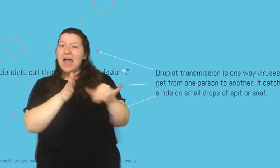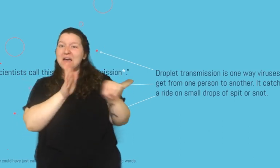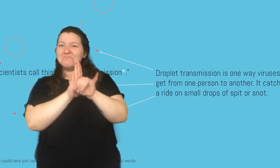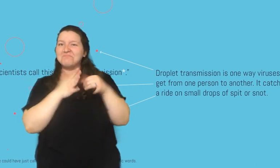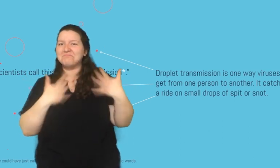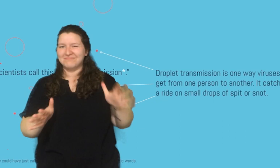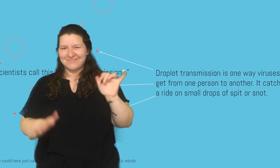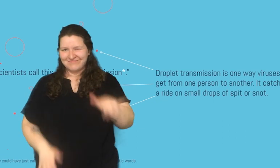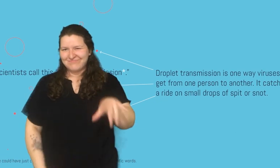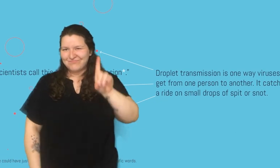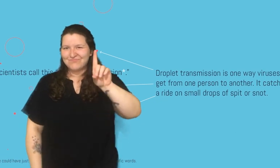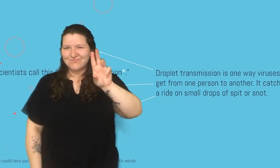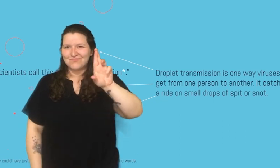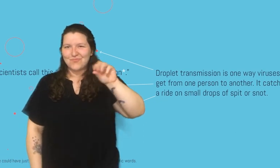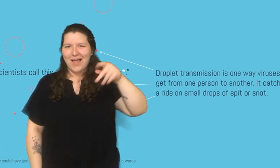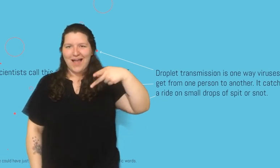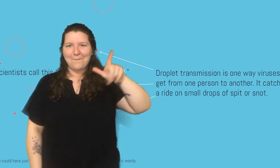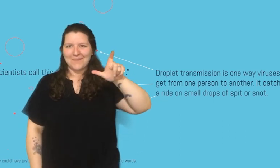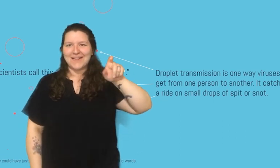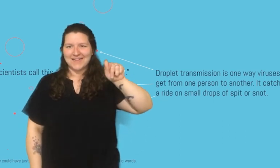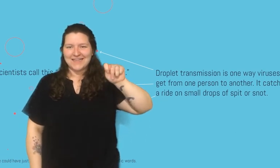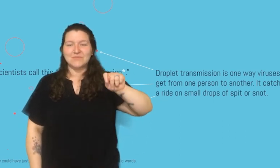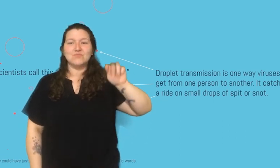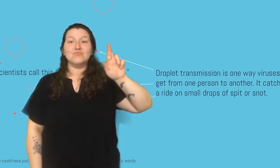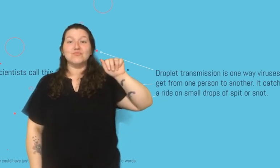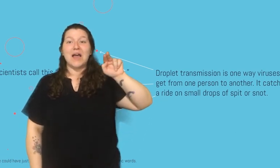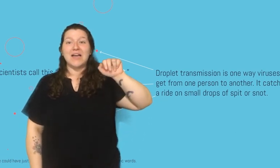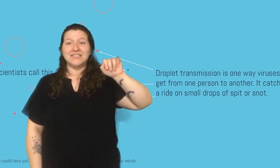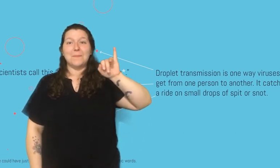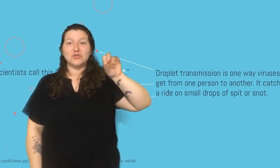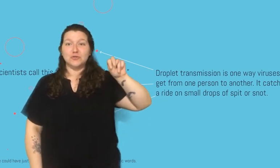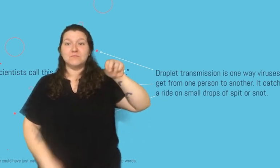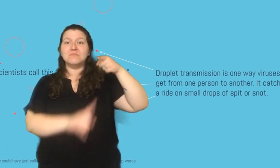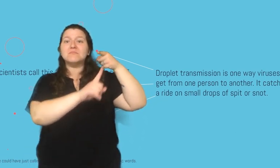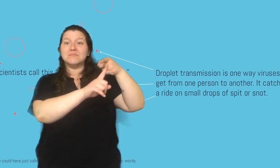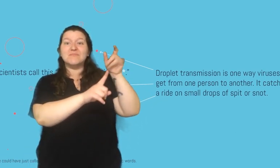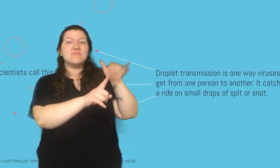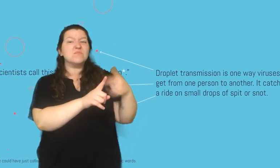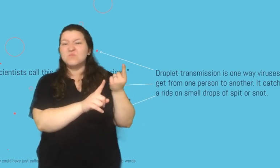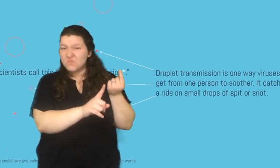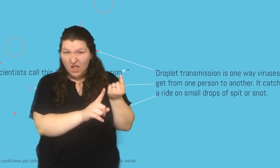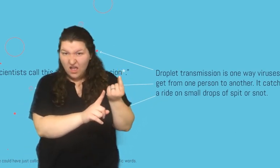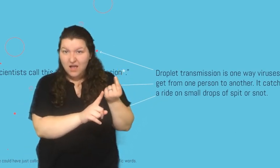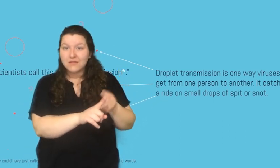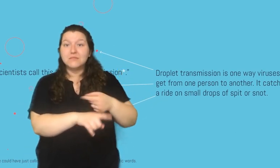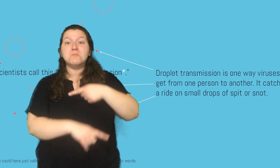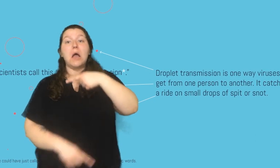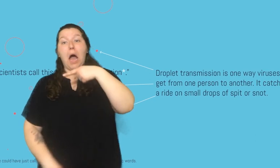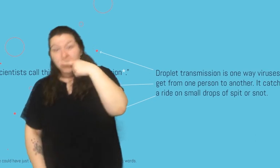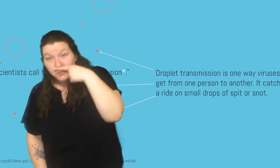Droplet transmission is one way viruses get from one person to another.